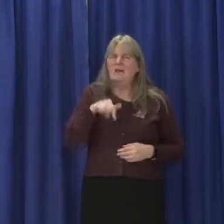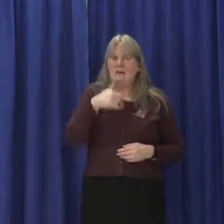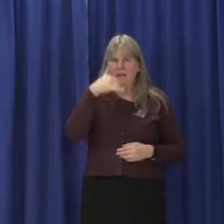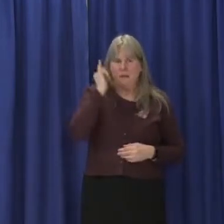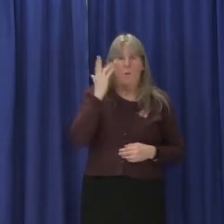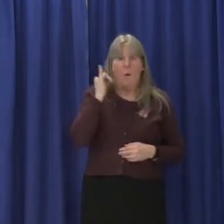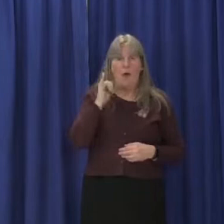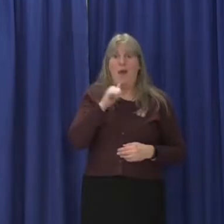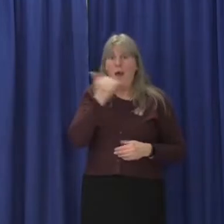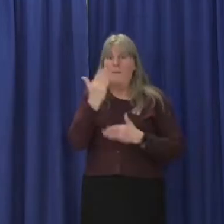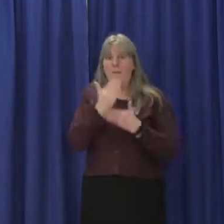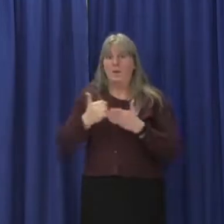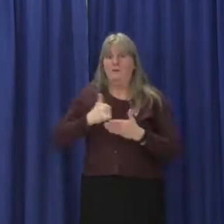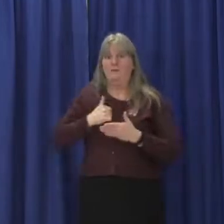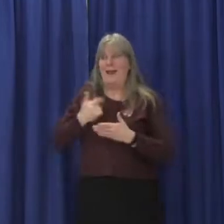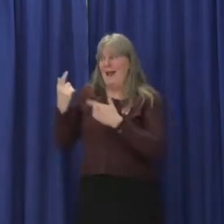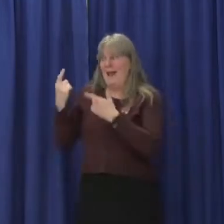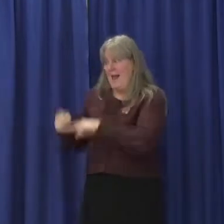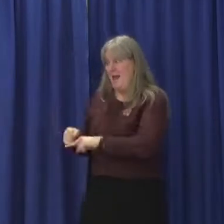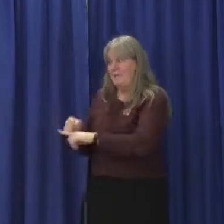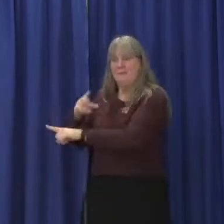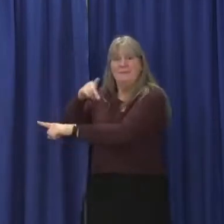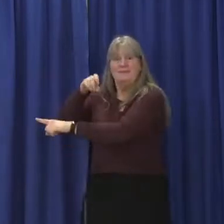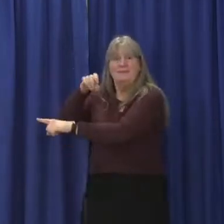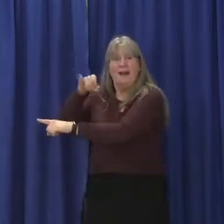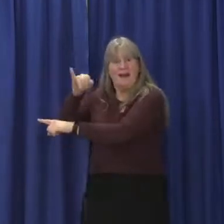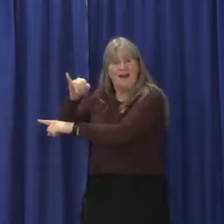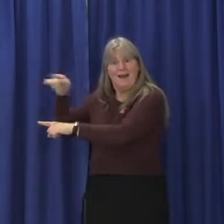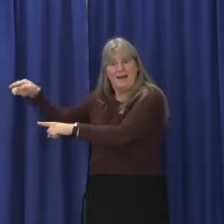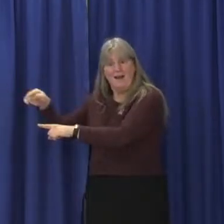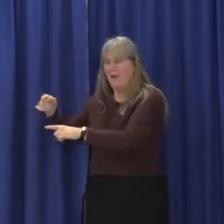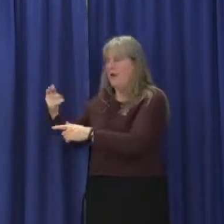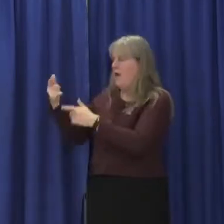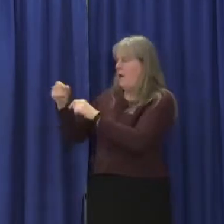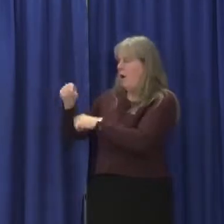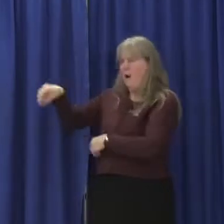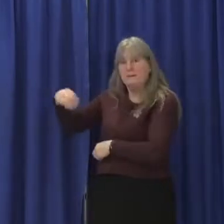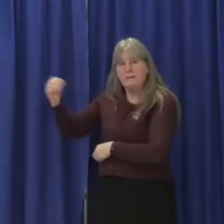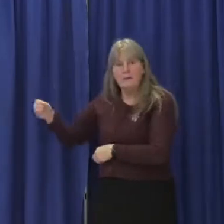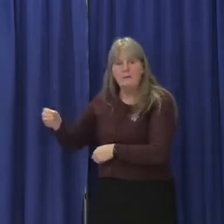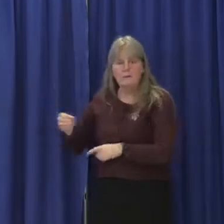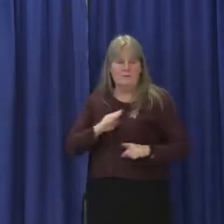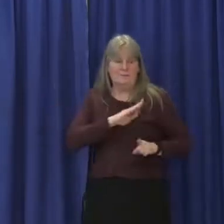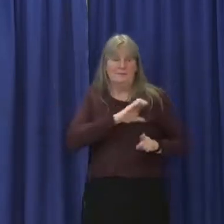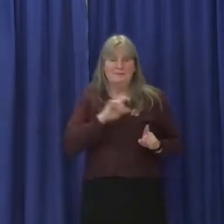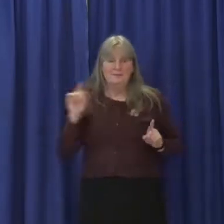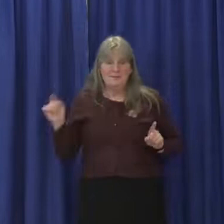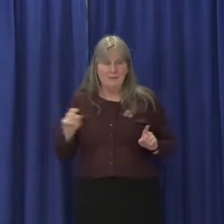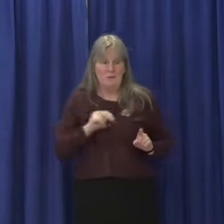watch what's happened in Prince Edward Island, what's happened in Ontario, what's happened in British Columbia, especially in northern British Columbia.